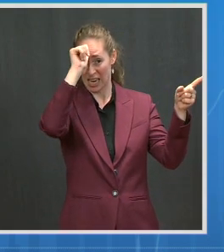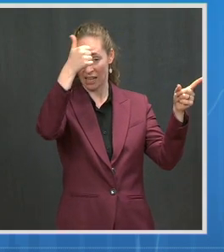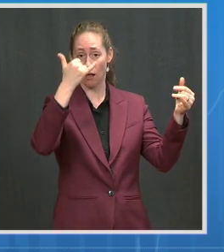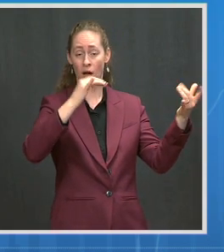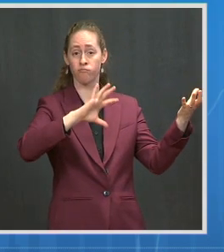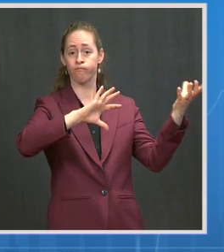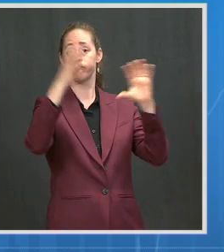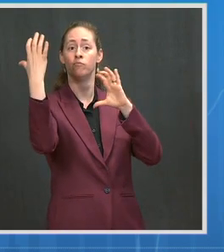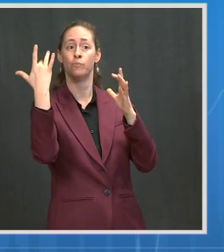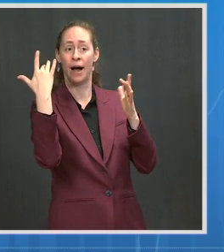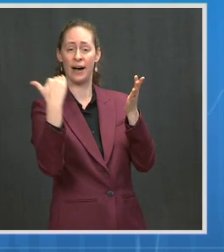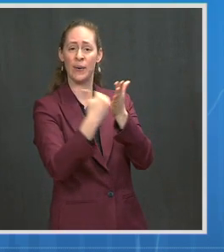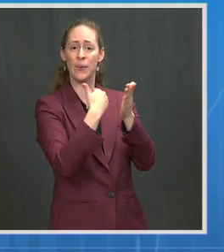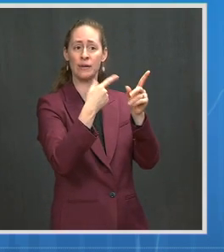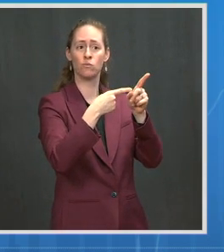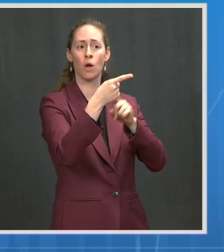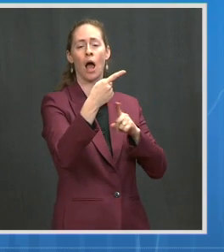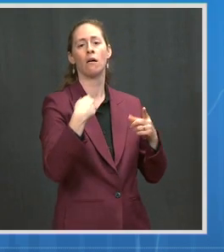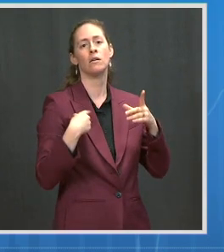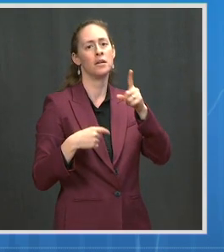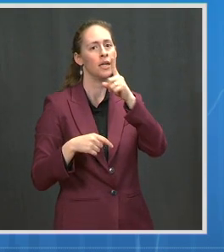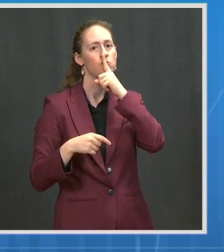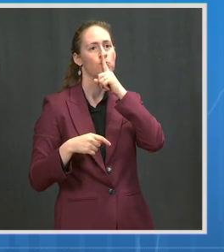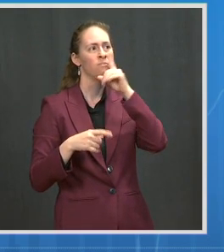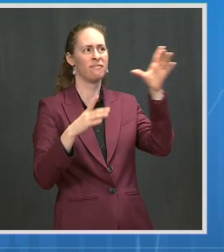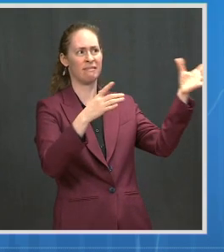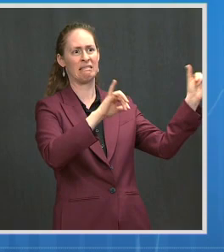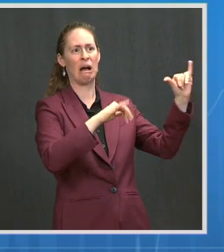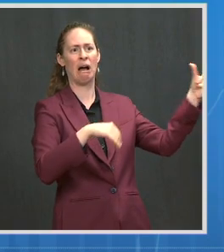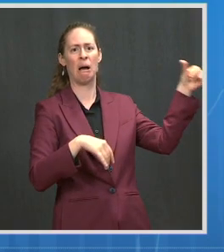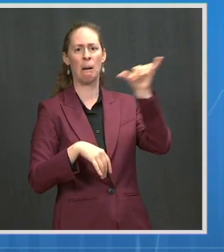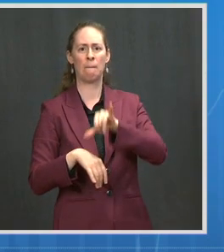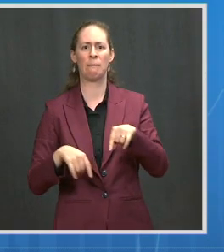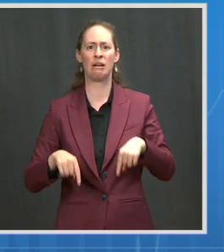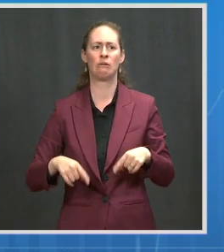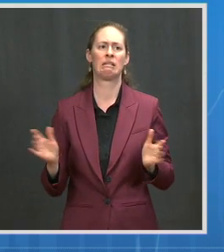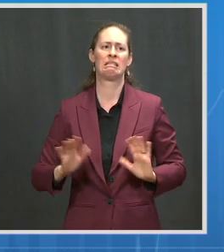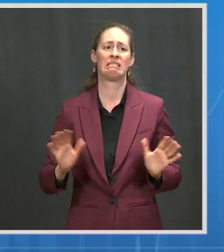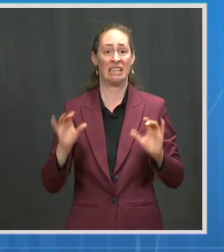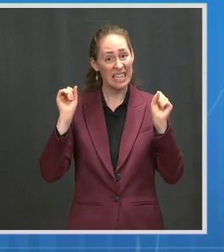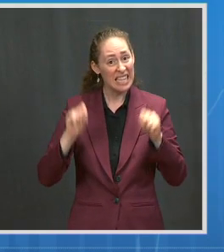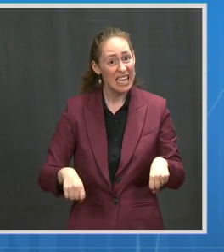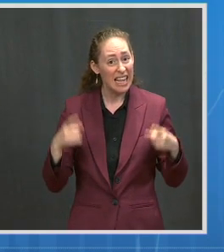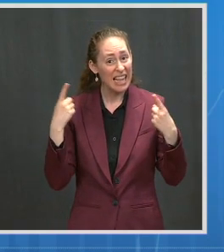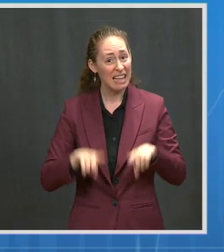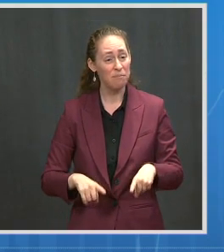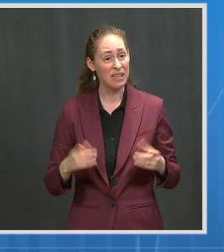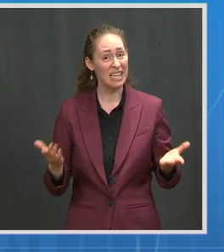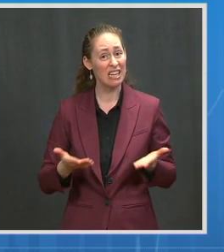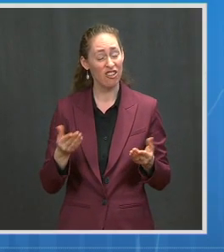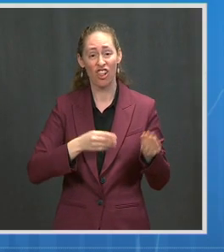and we should not feel that this can't happen here. So, with that, I want to thank everybody for attending